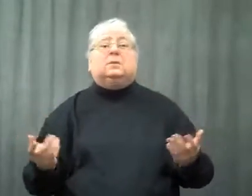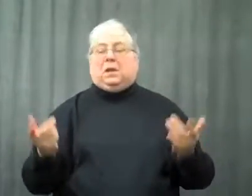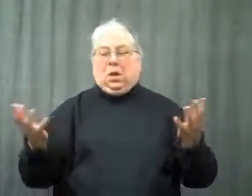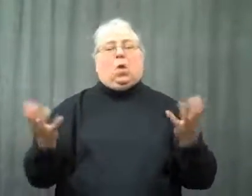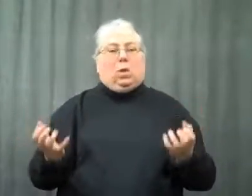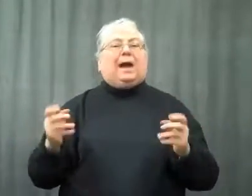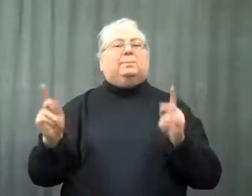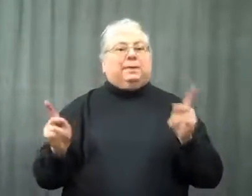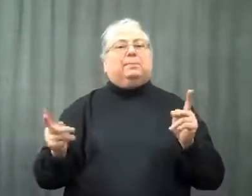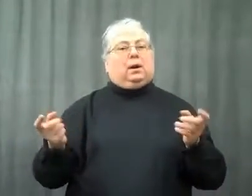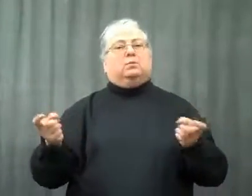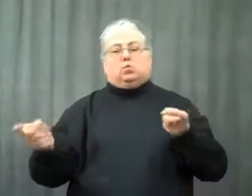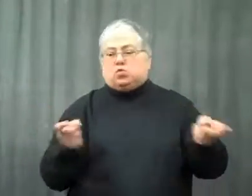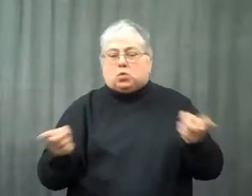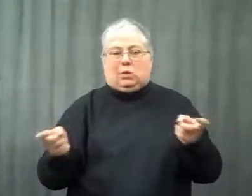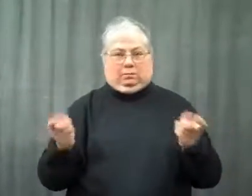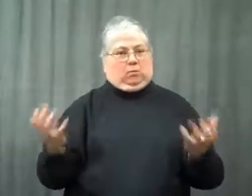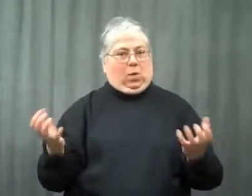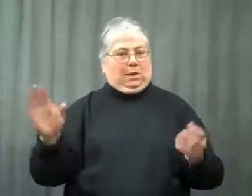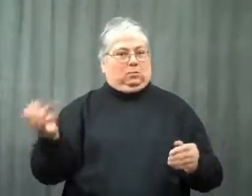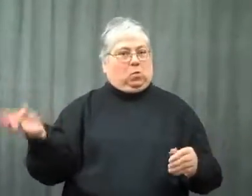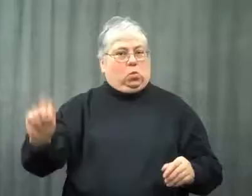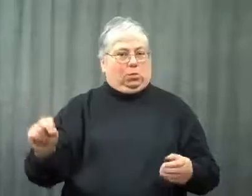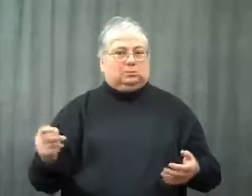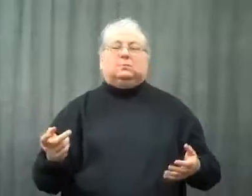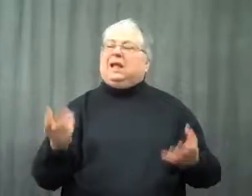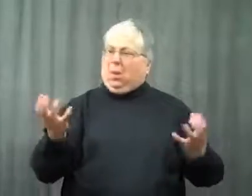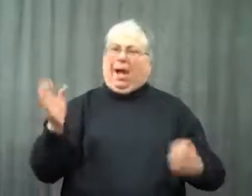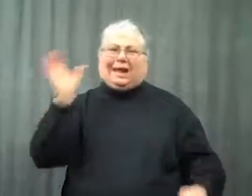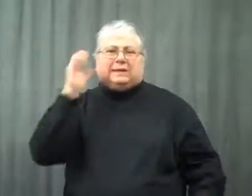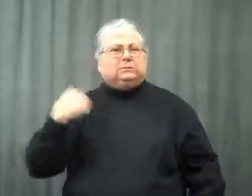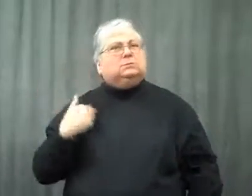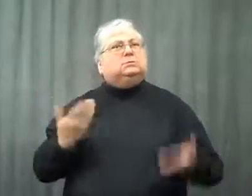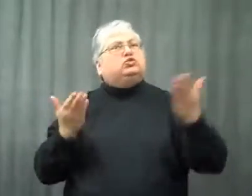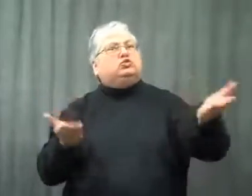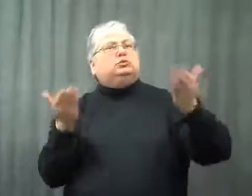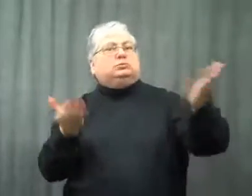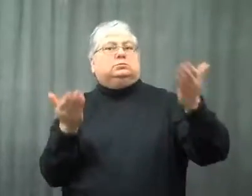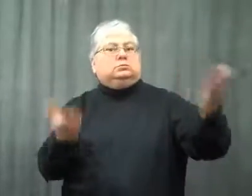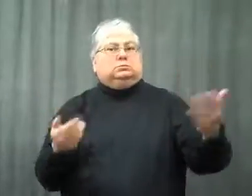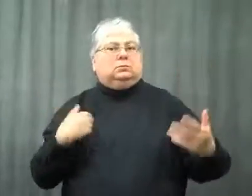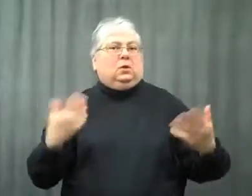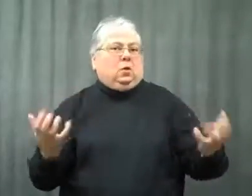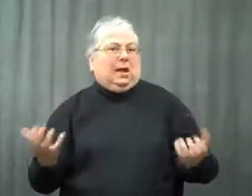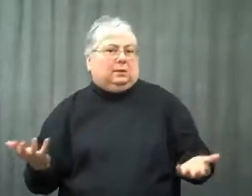The people to rule themselves. Their suggestions taken into consideration.